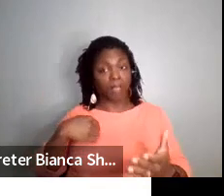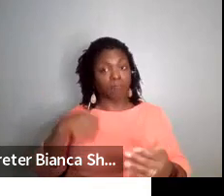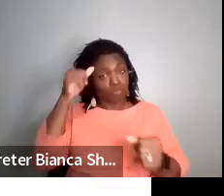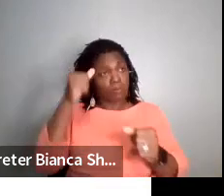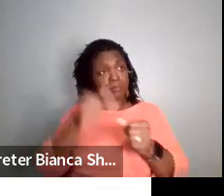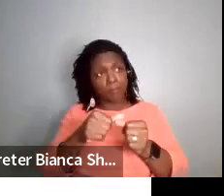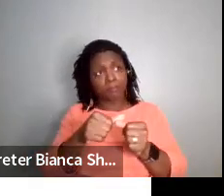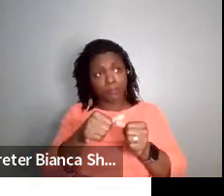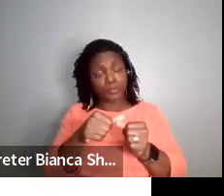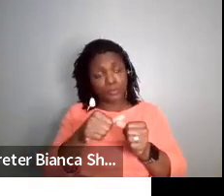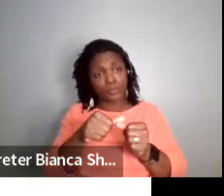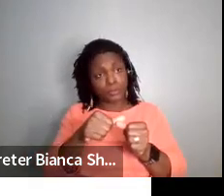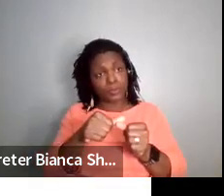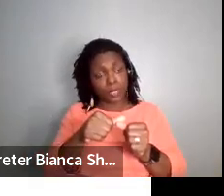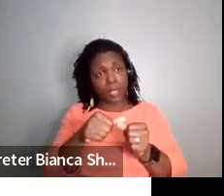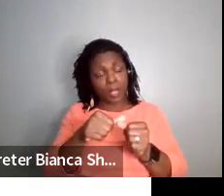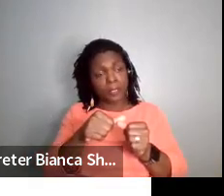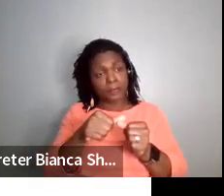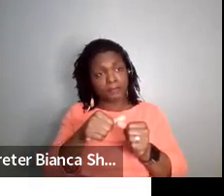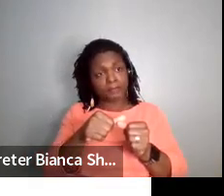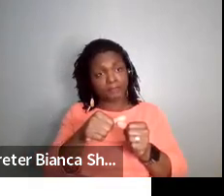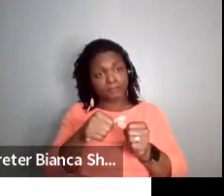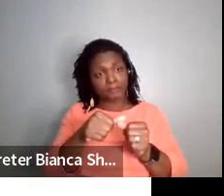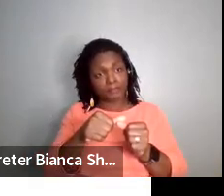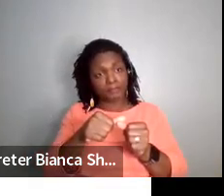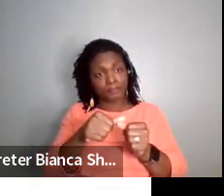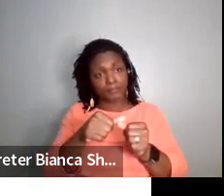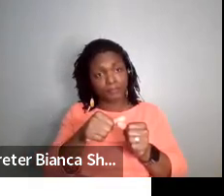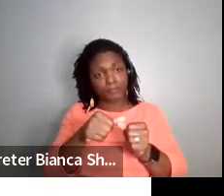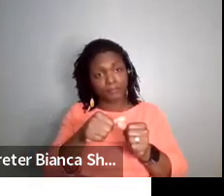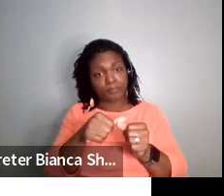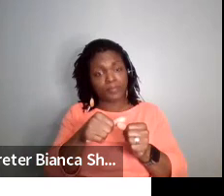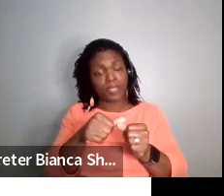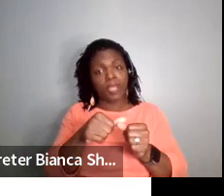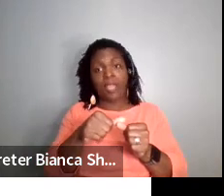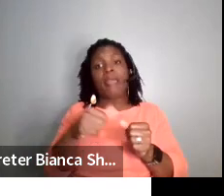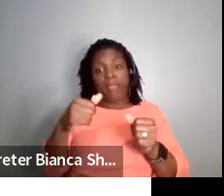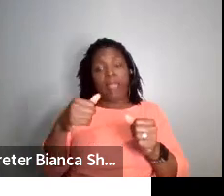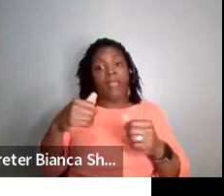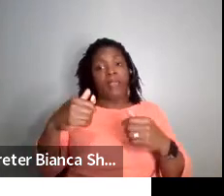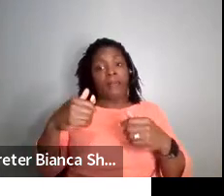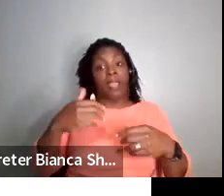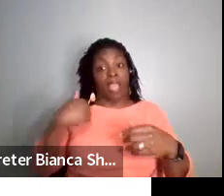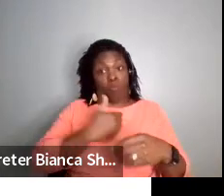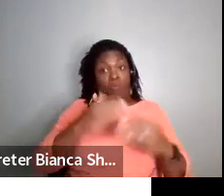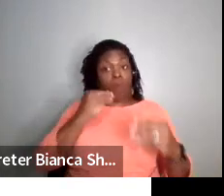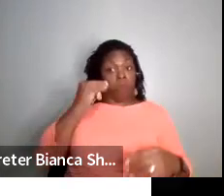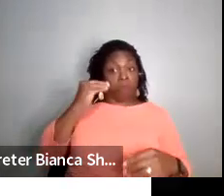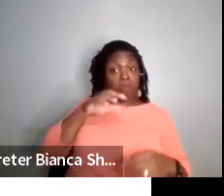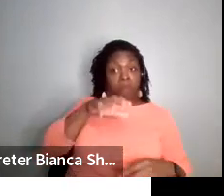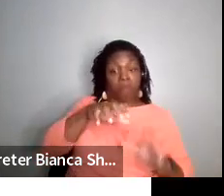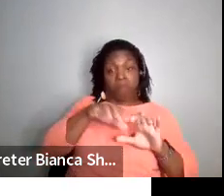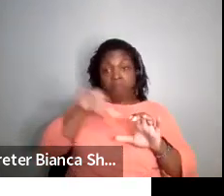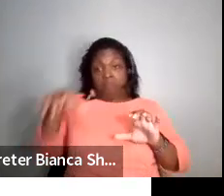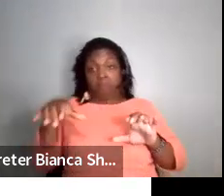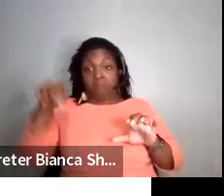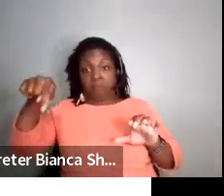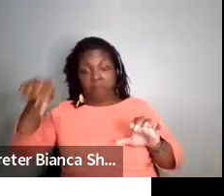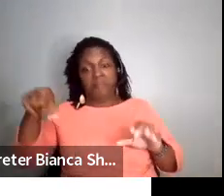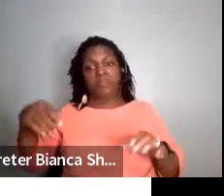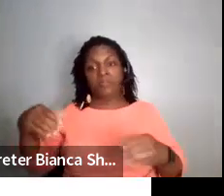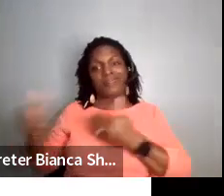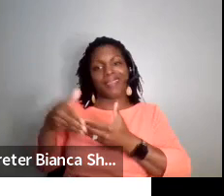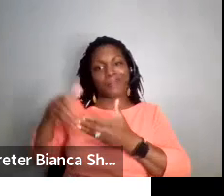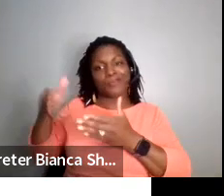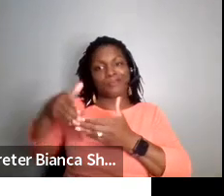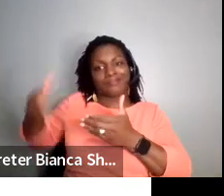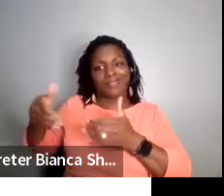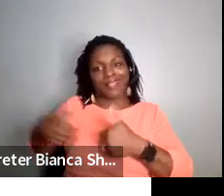You know I, the the doctor of one of our neighbors, was and had major speaking impairments.